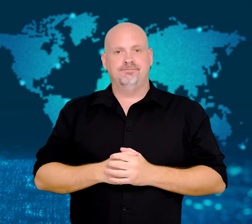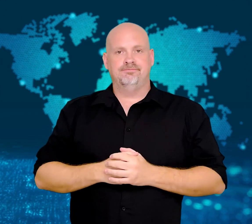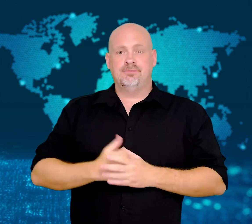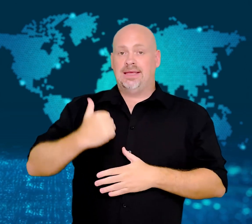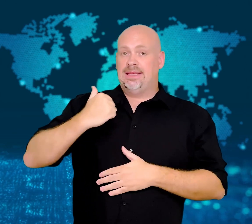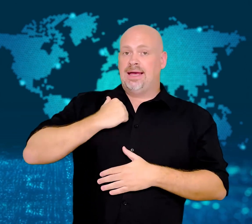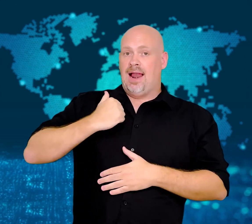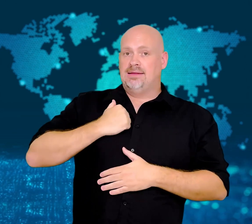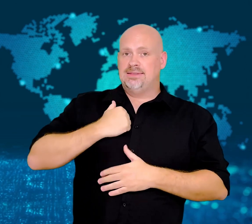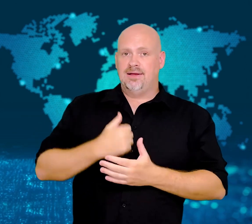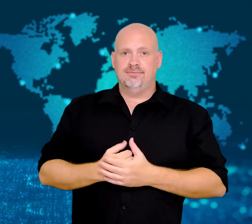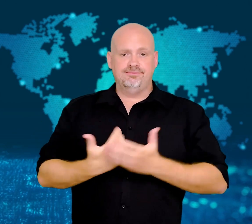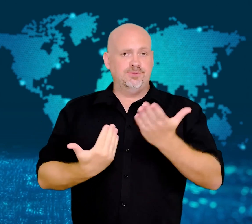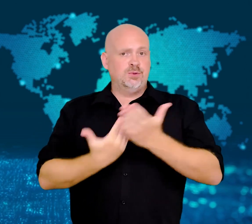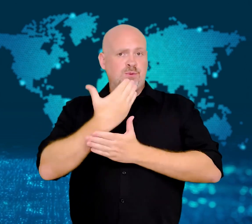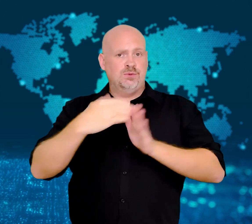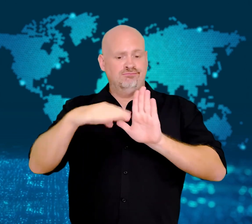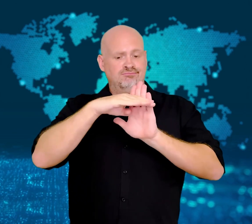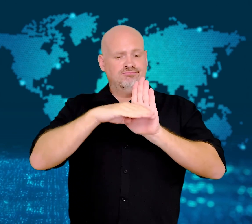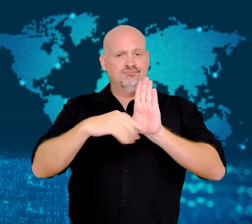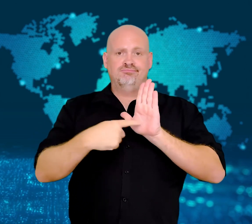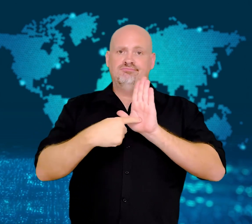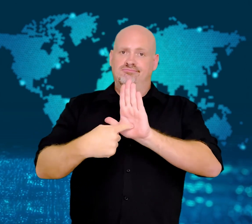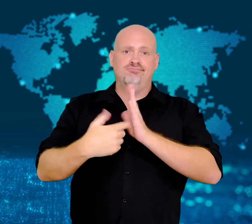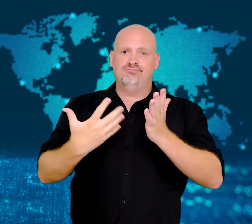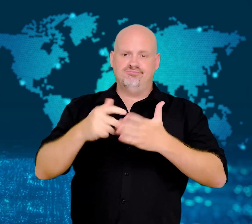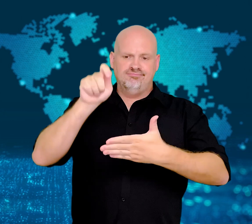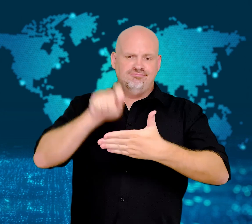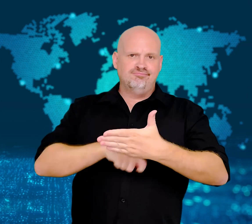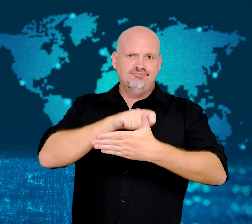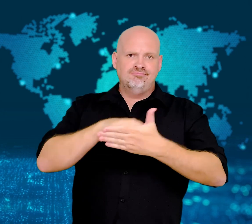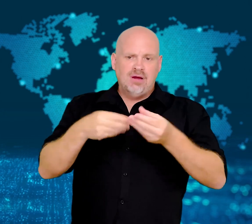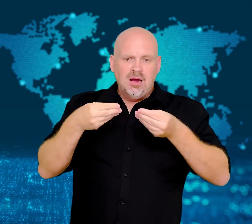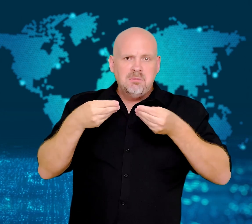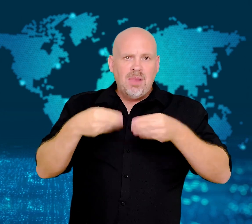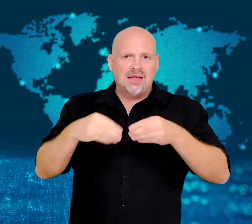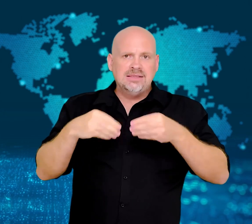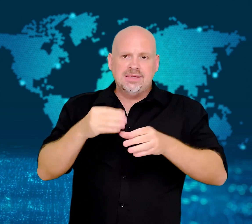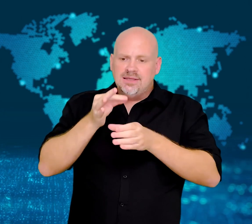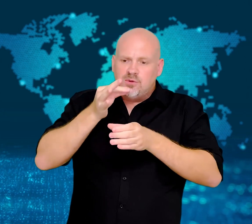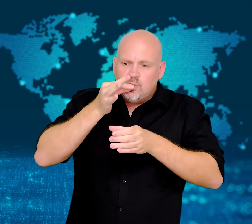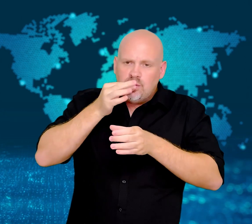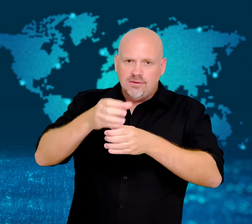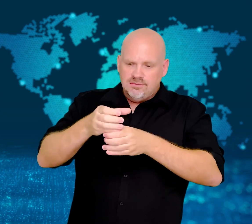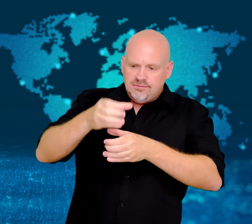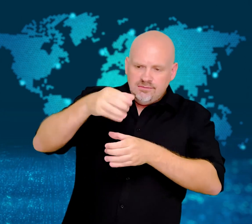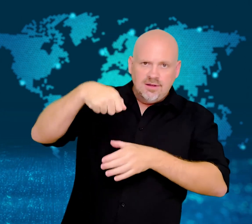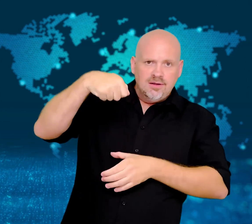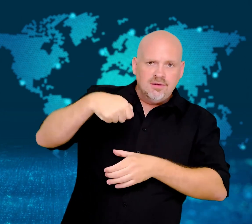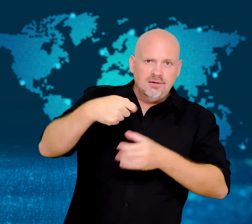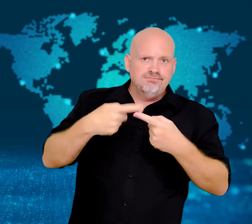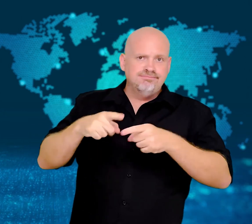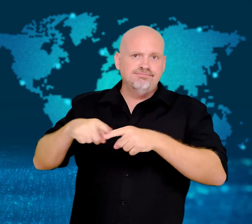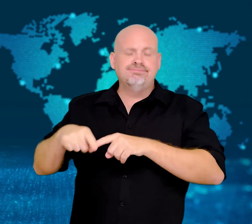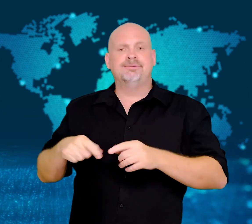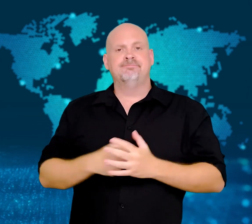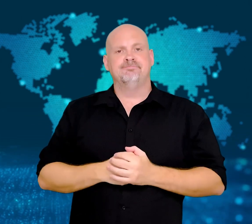New regulations banning plastics.